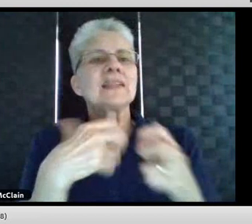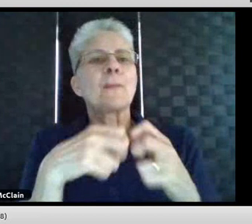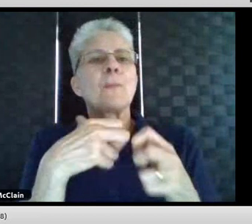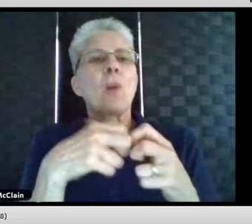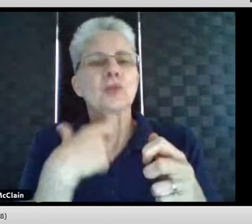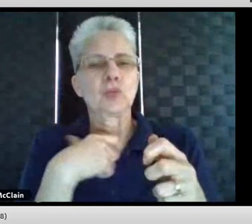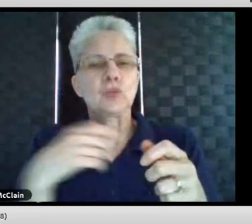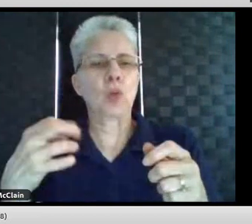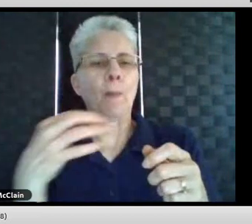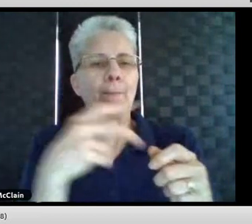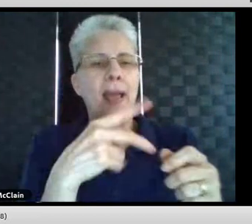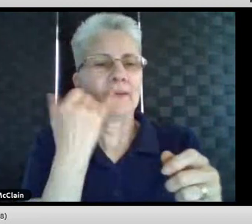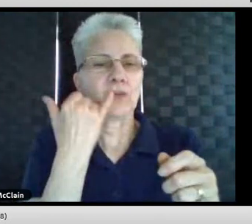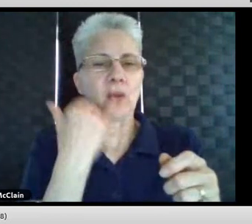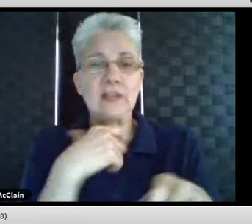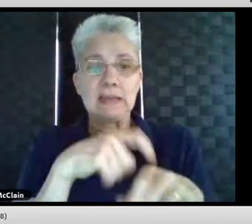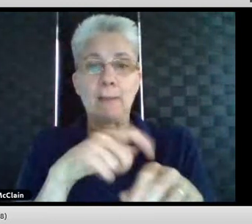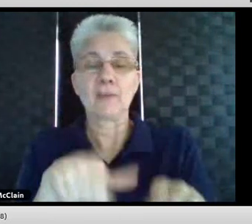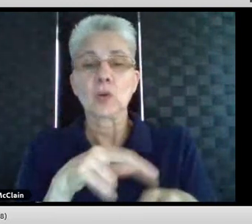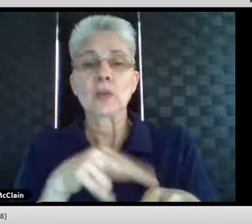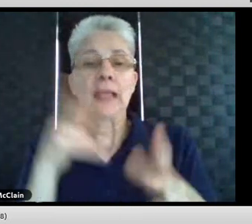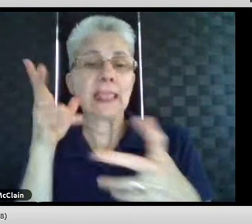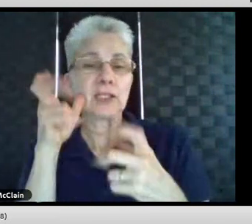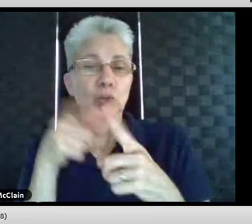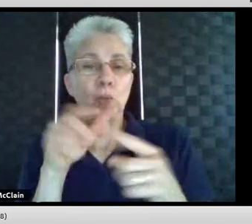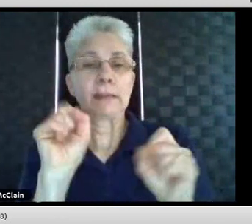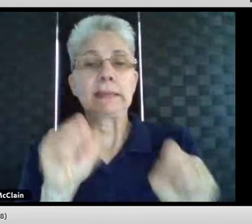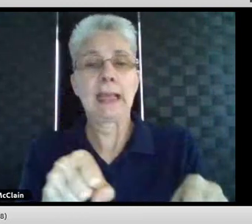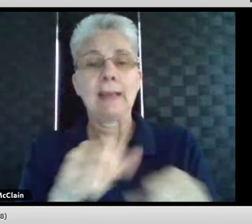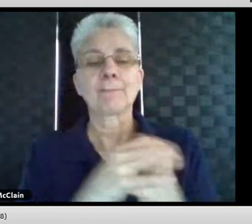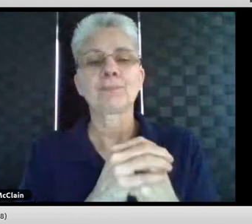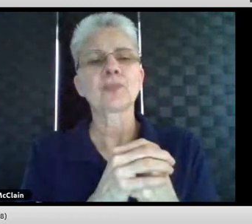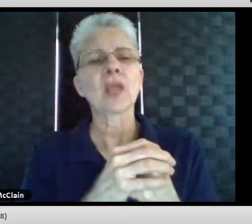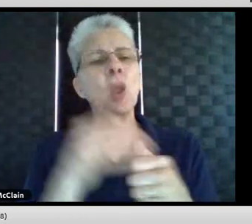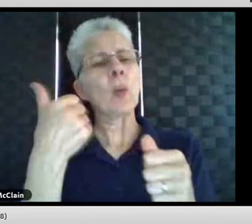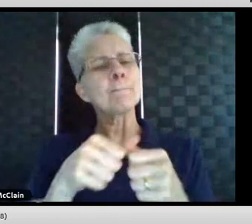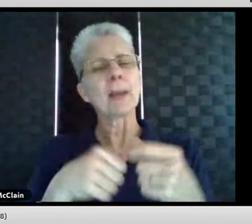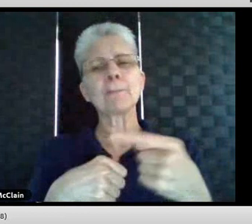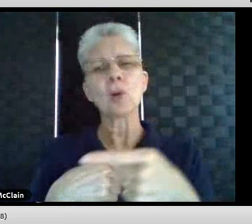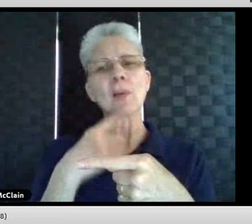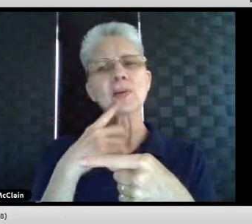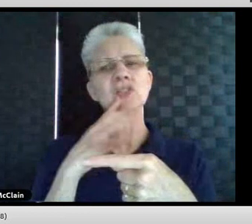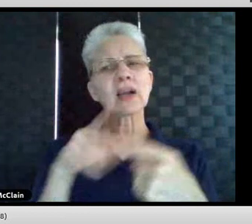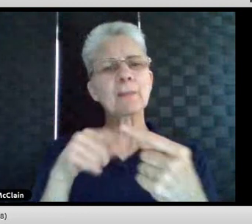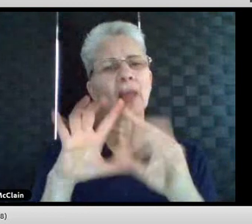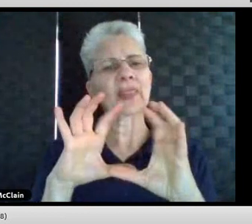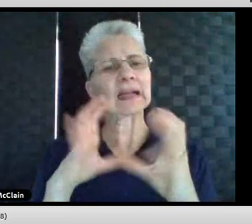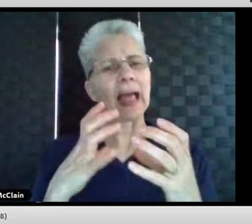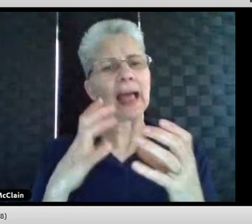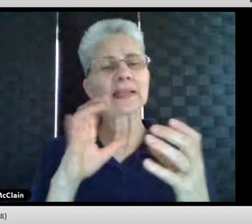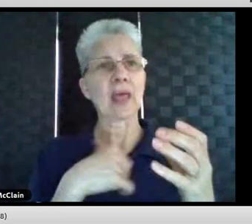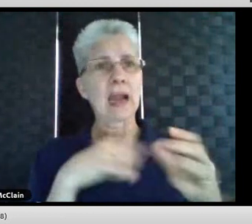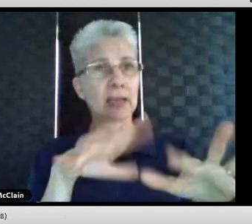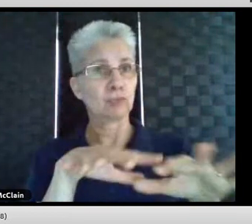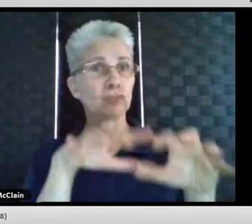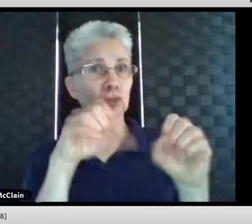if you have time, of course, and listen to it. So remember I was telling you a little bit about the class that I took, you know, about 8 years ago,